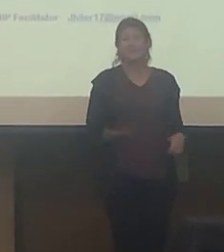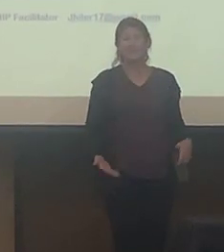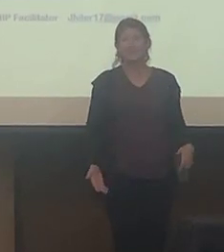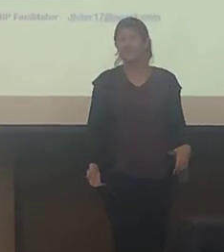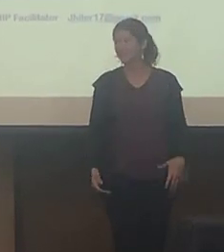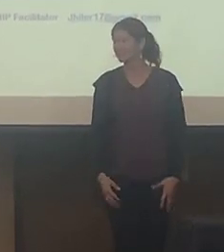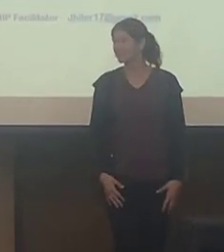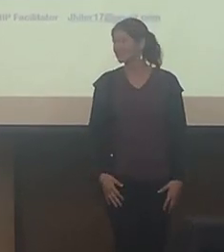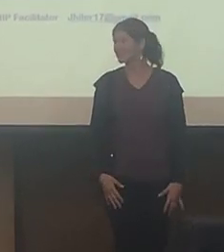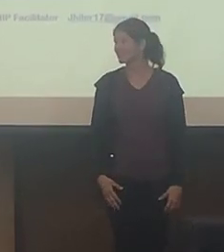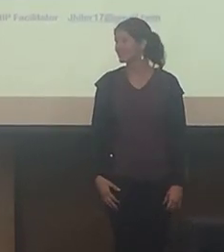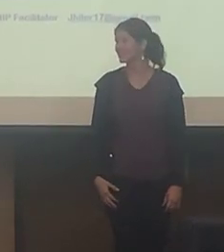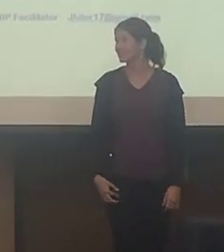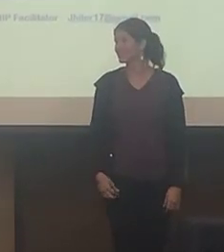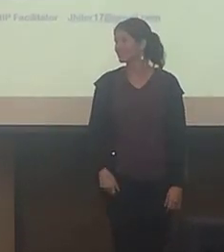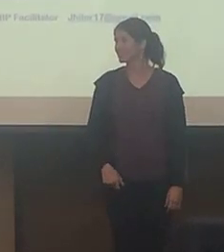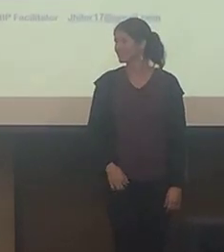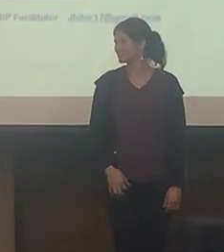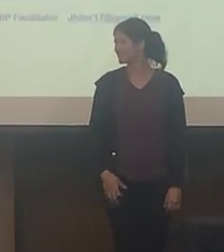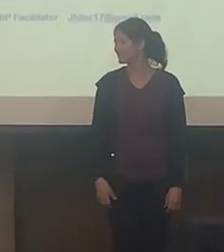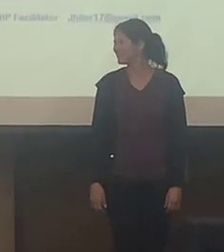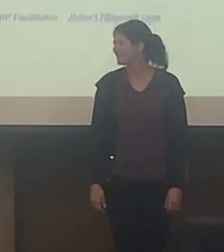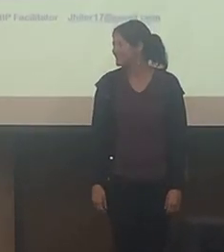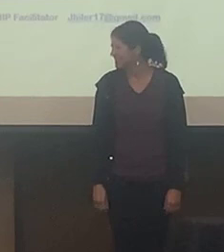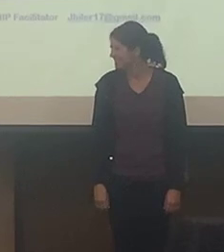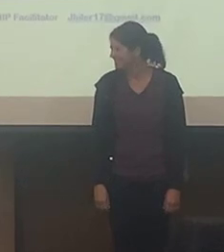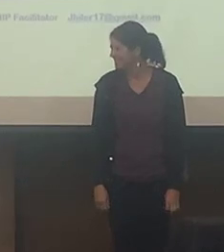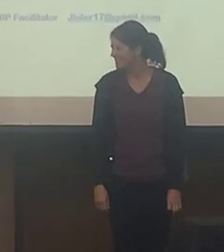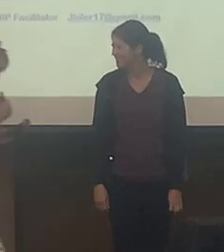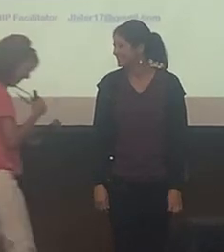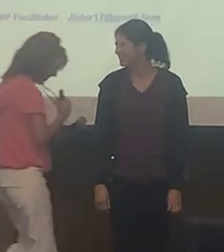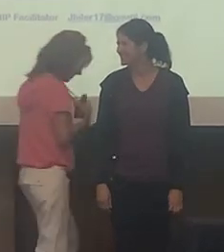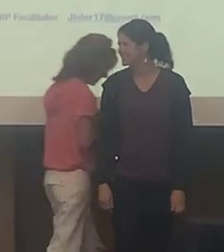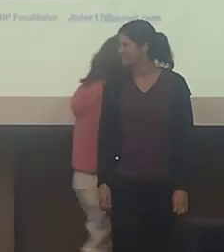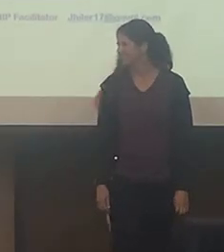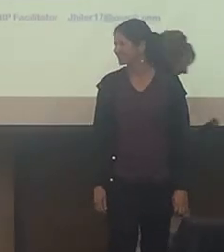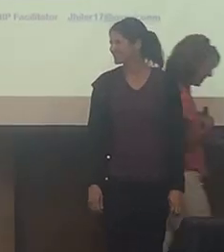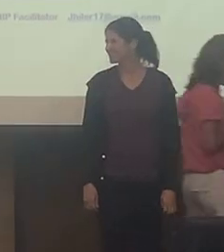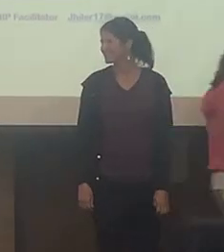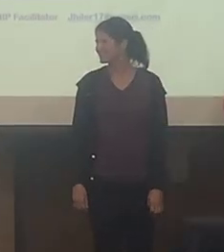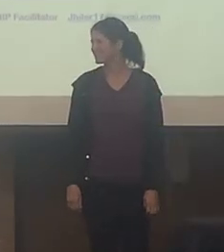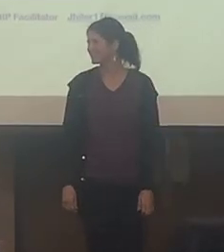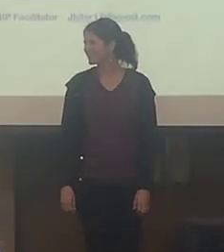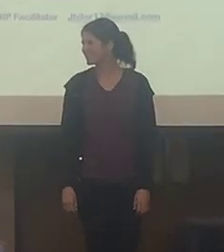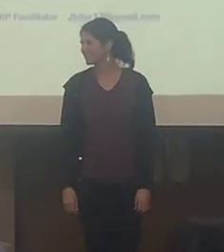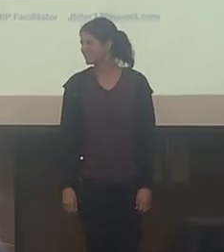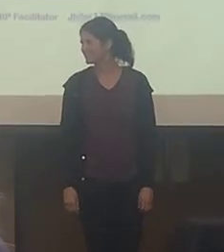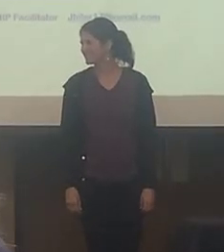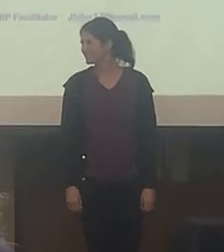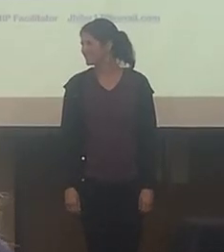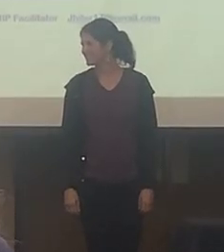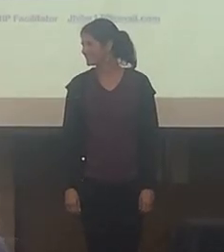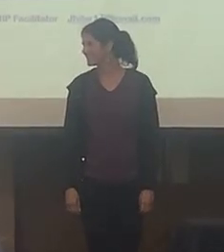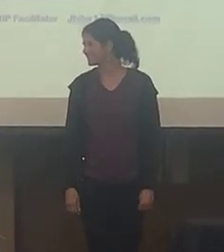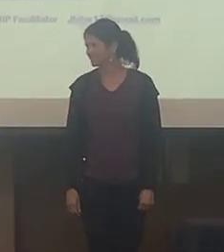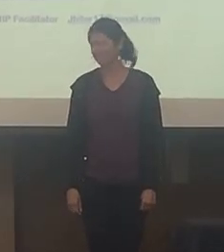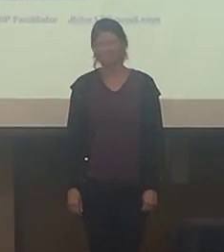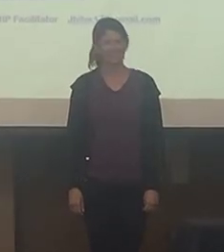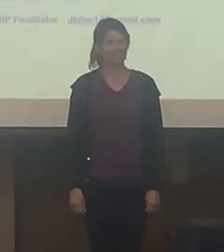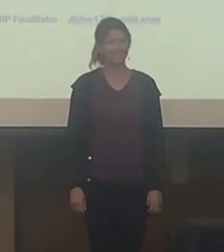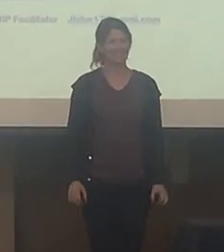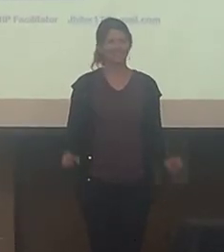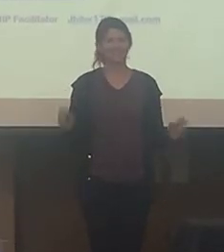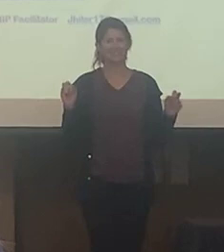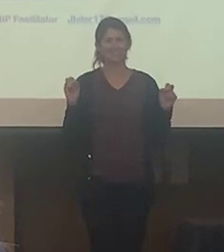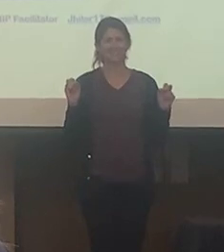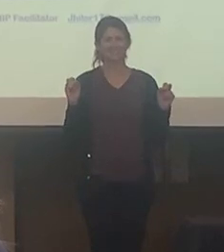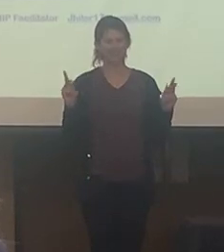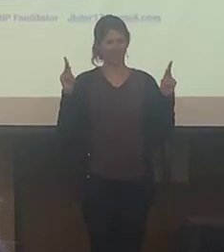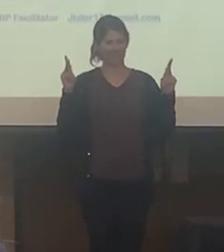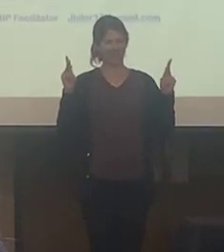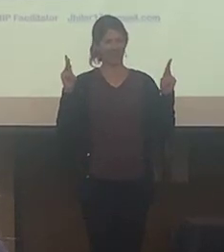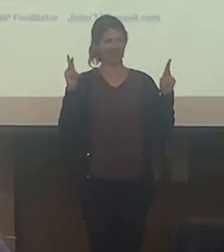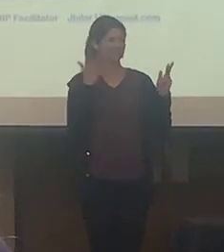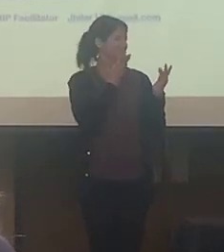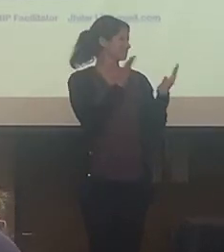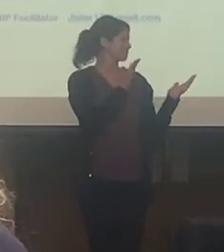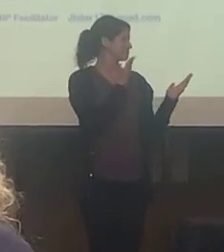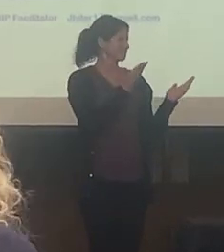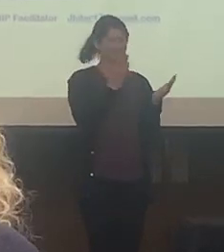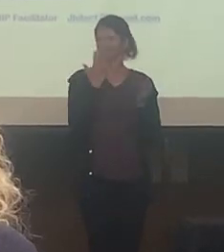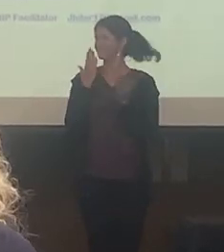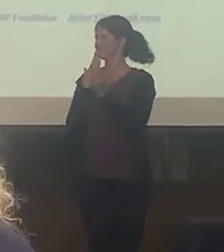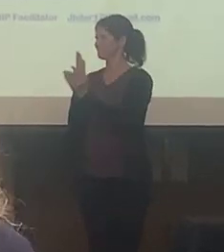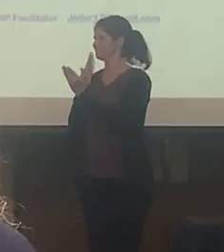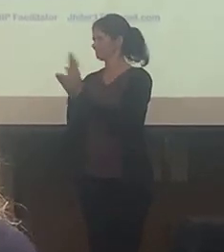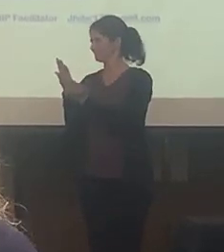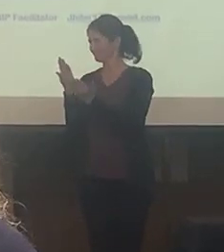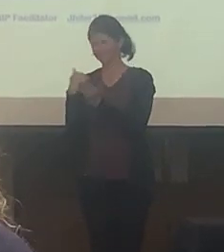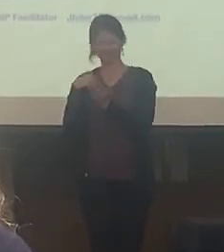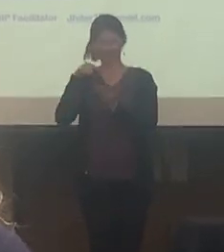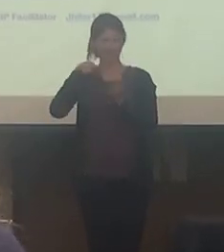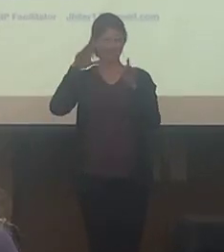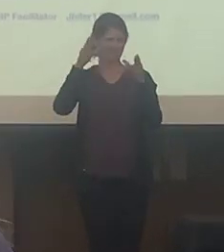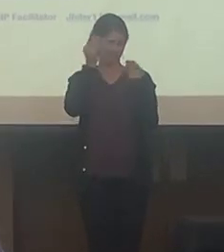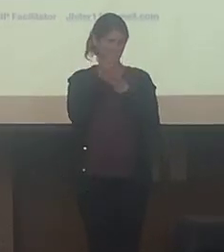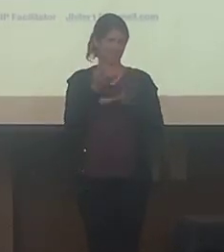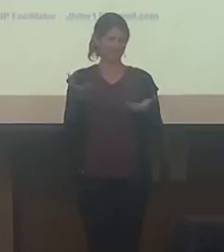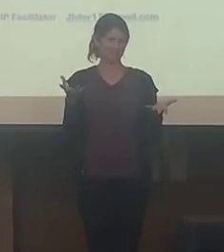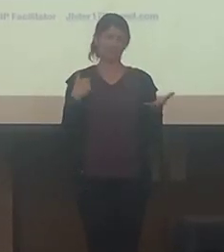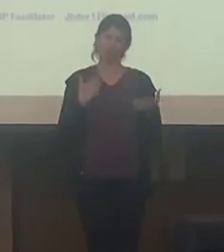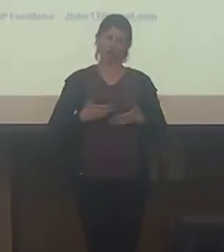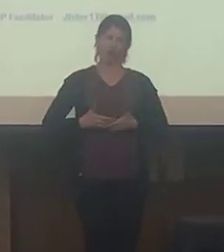thank you we would like to thank them for this information and it's a lot of information to take